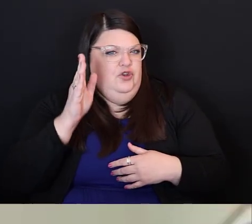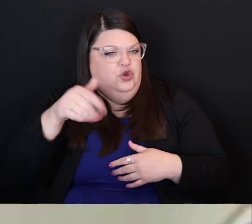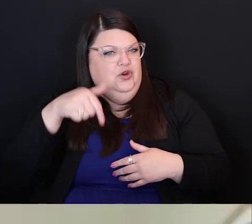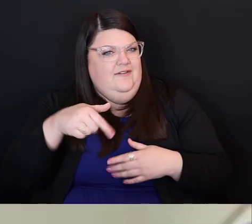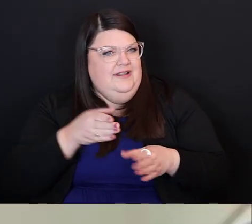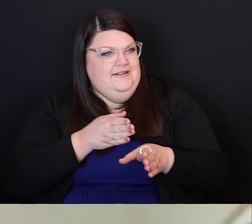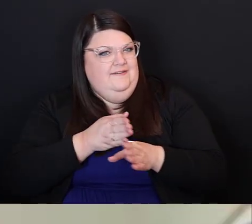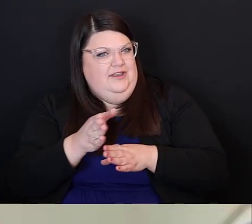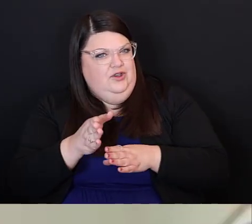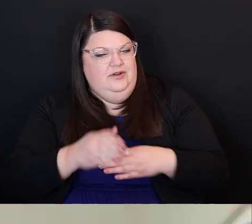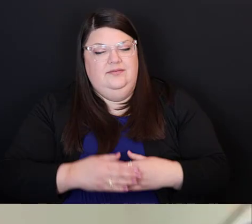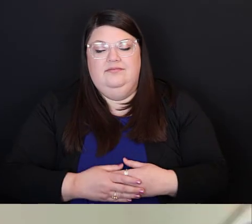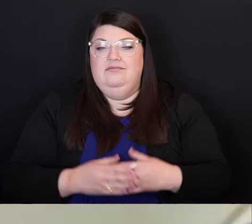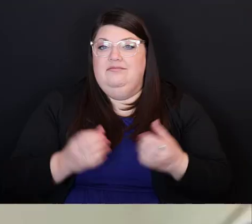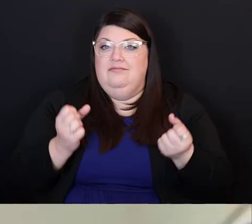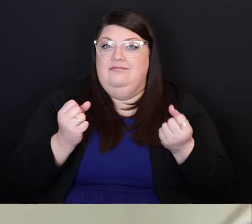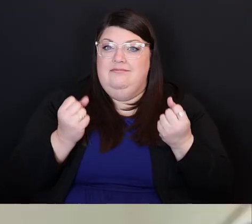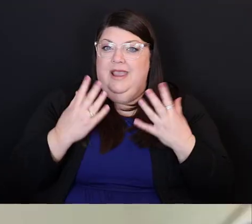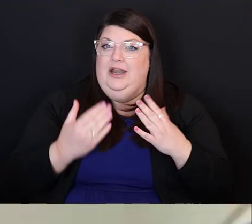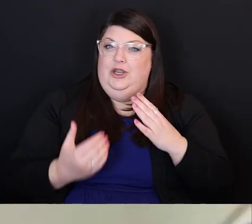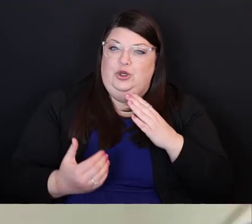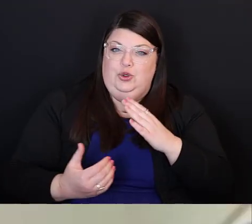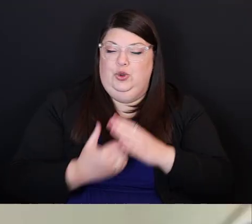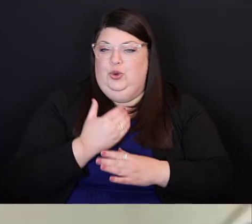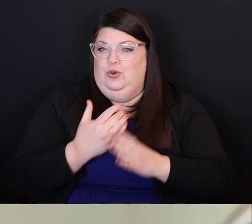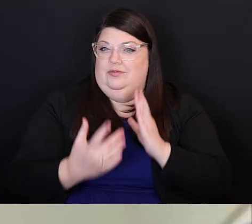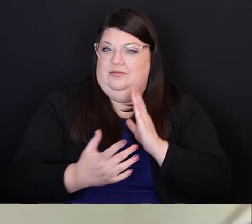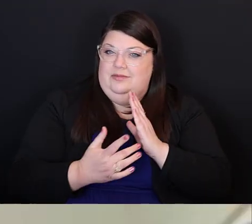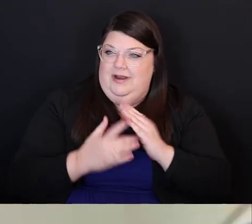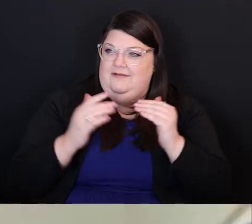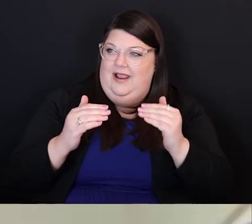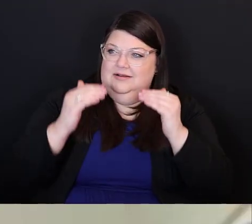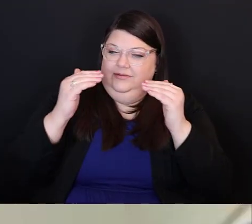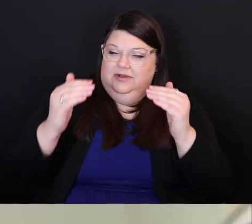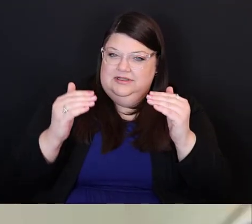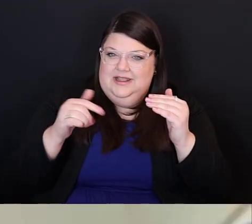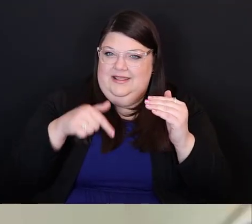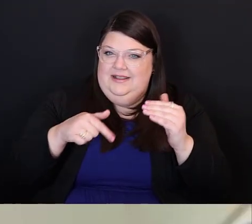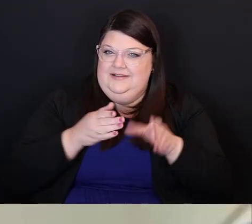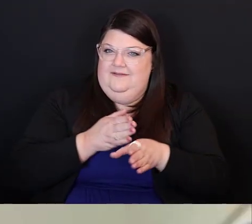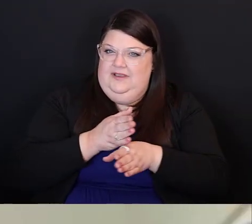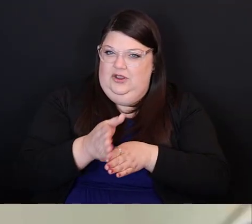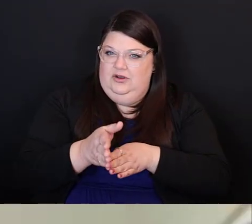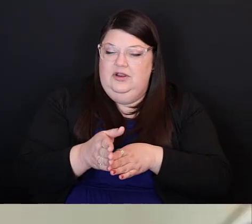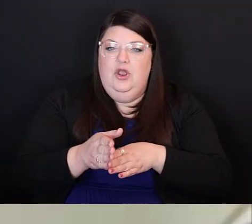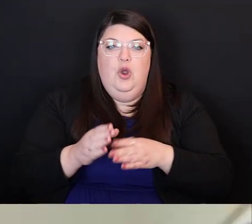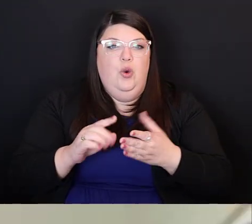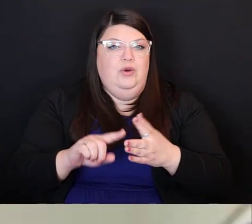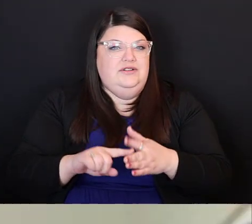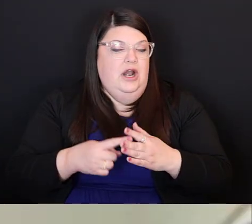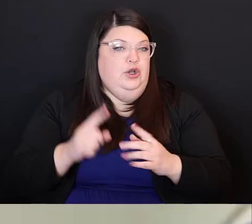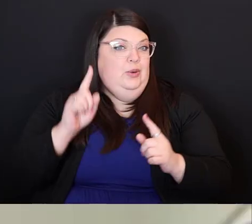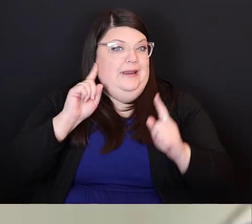There's a lot of cutting edge advancements in this field that we're starting to talk about, starting to hear about maybe they're not